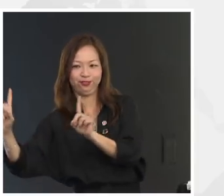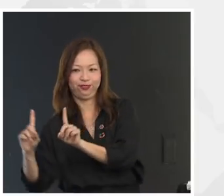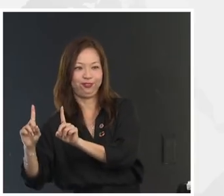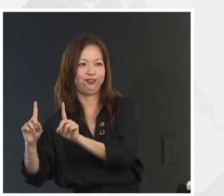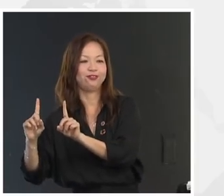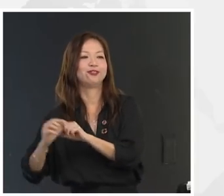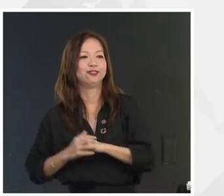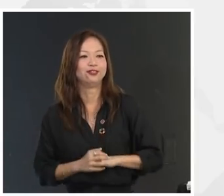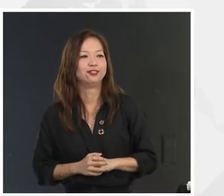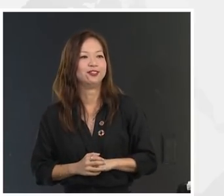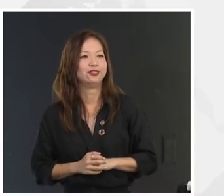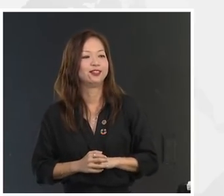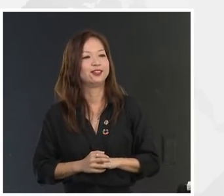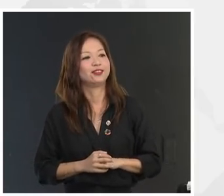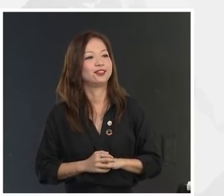representatives from Asian countries.